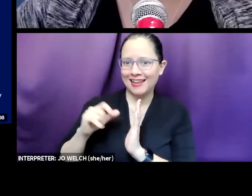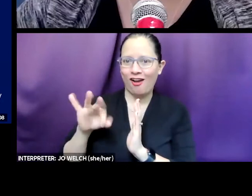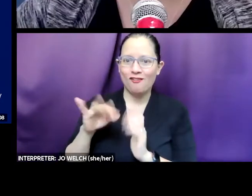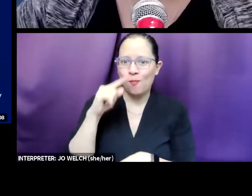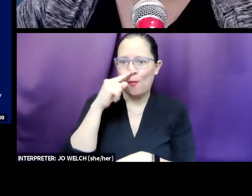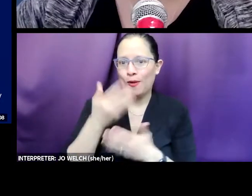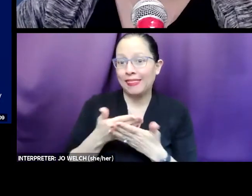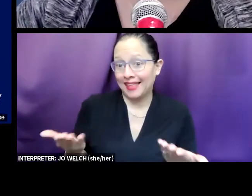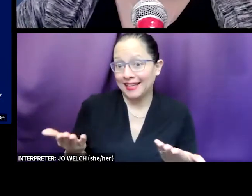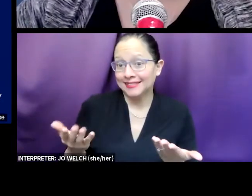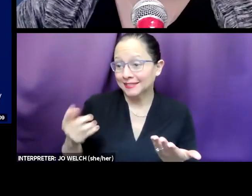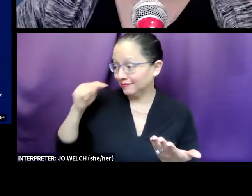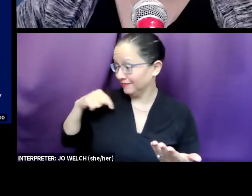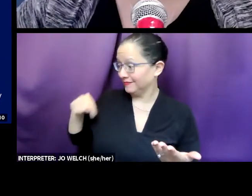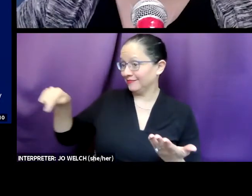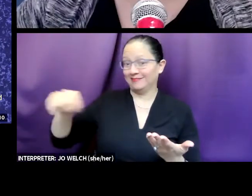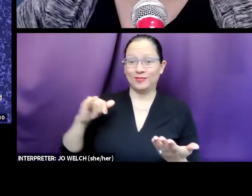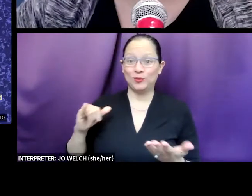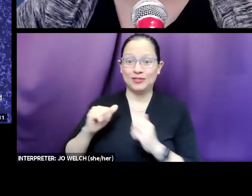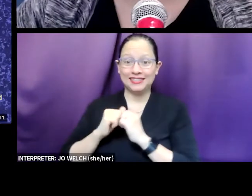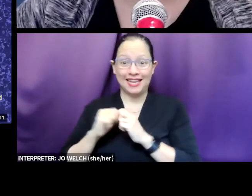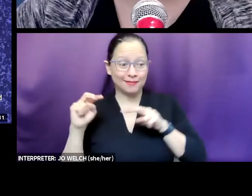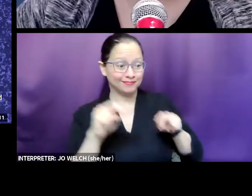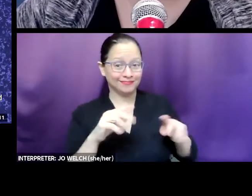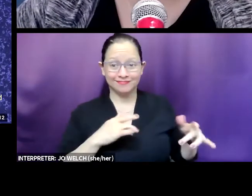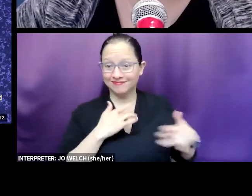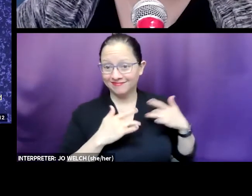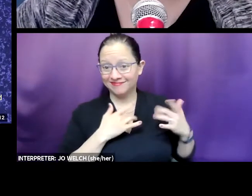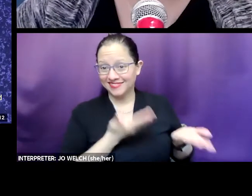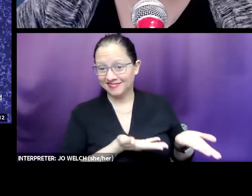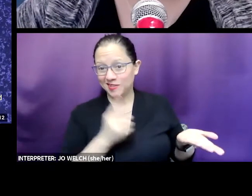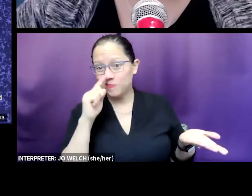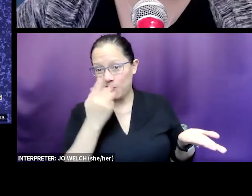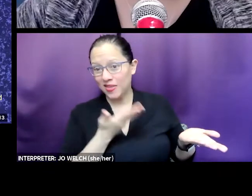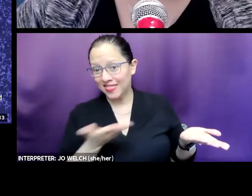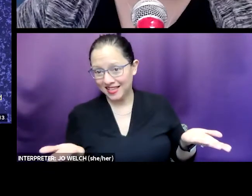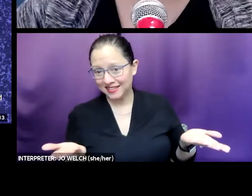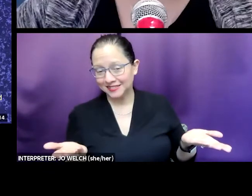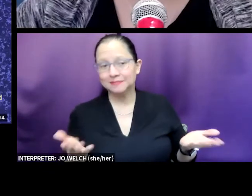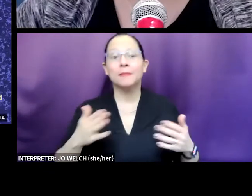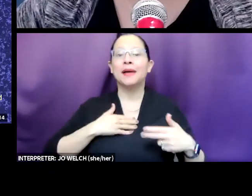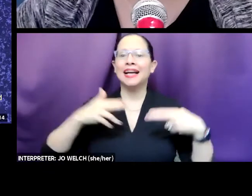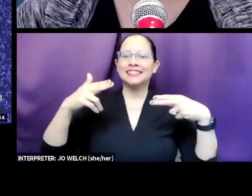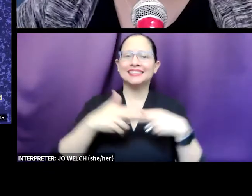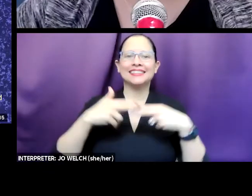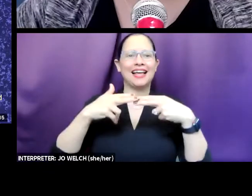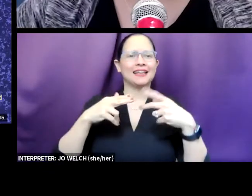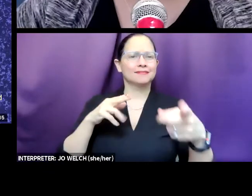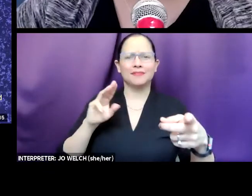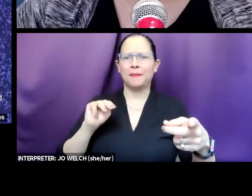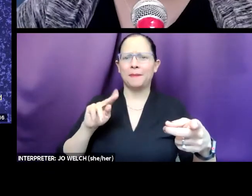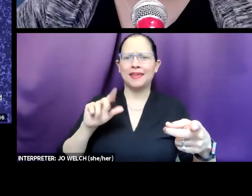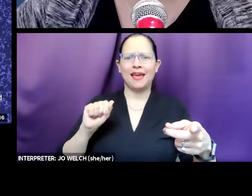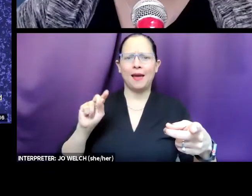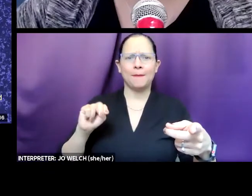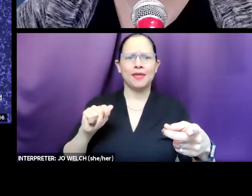So here's my title slide, which is what is media manipulation, how this information thrives in a network media ecosystem.